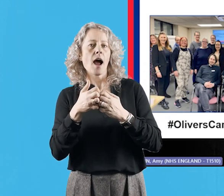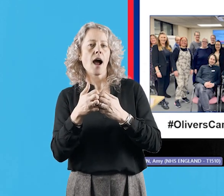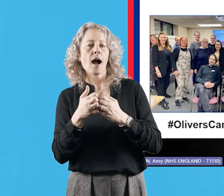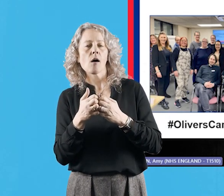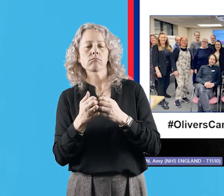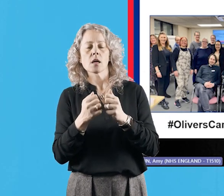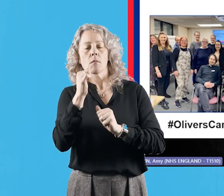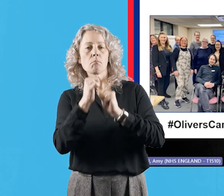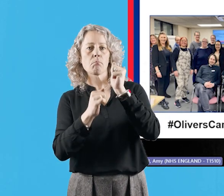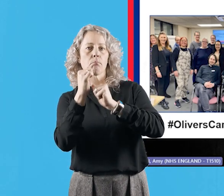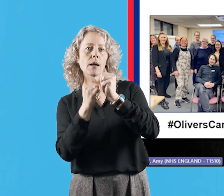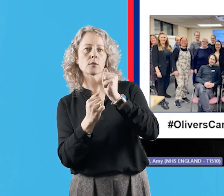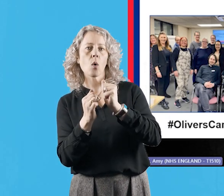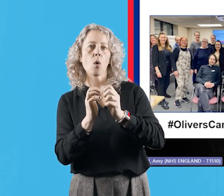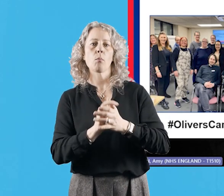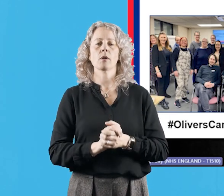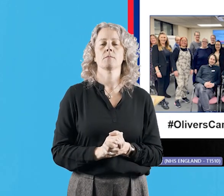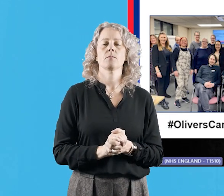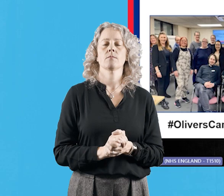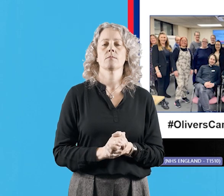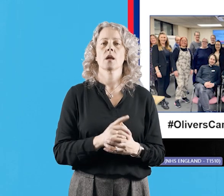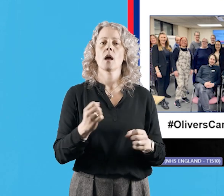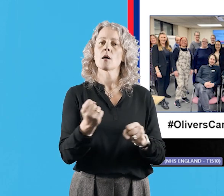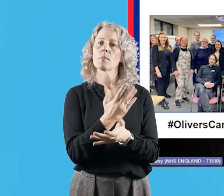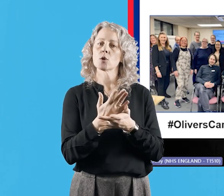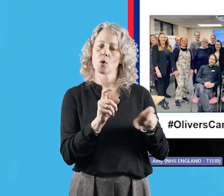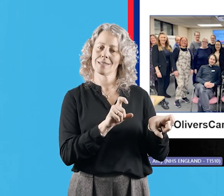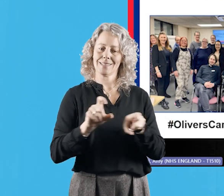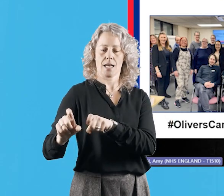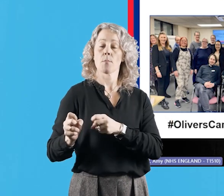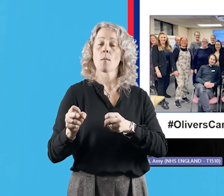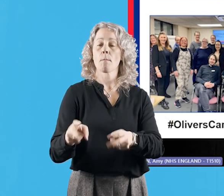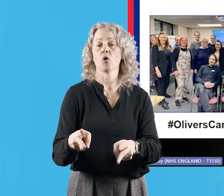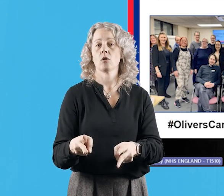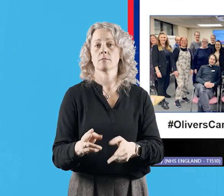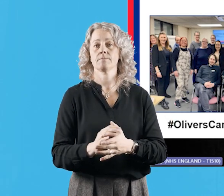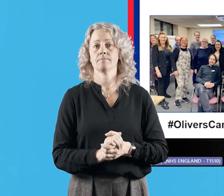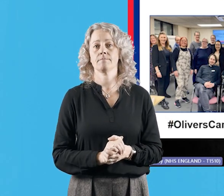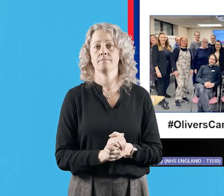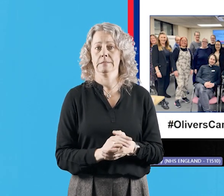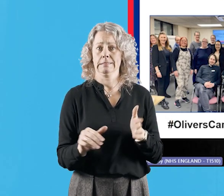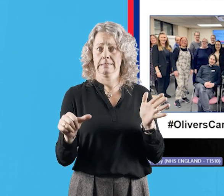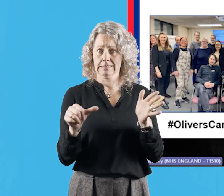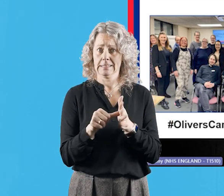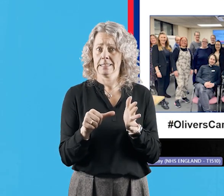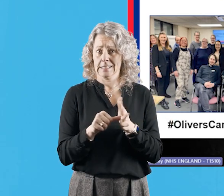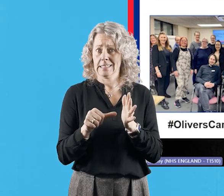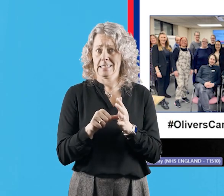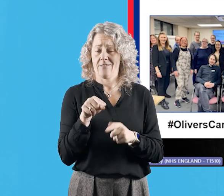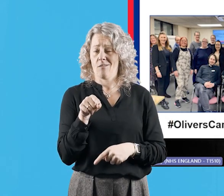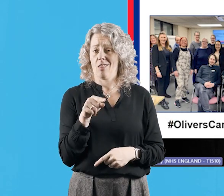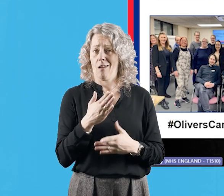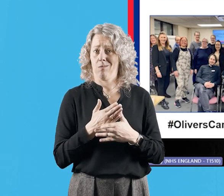what's the best way to build that infrastructure and make sure that it is a sustainable model and that's really how to